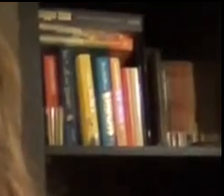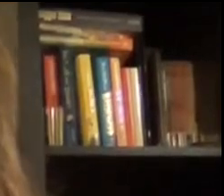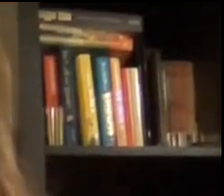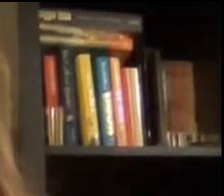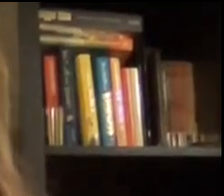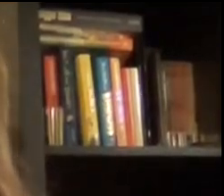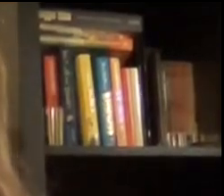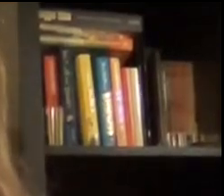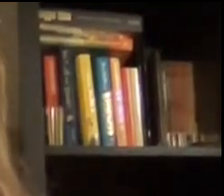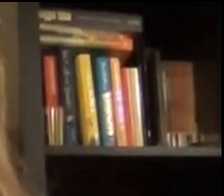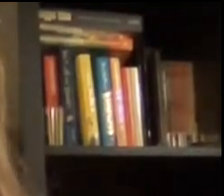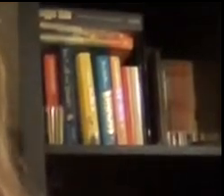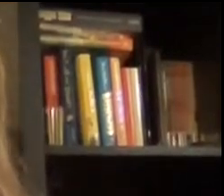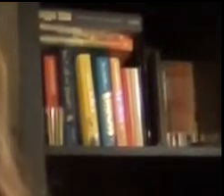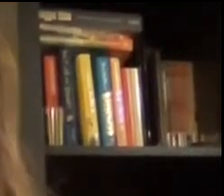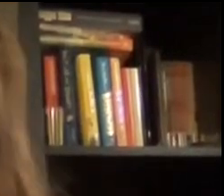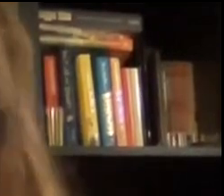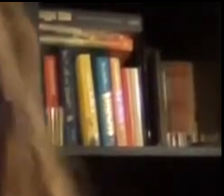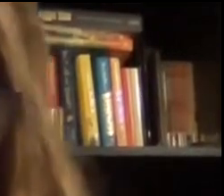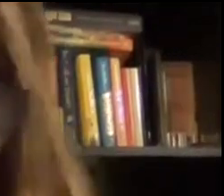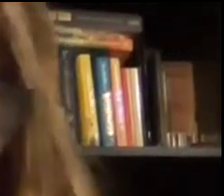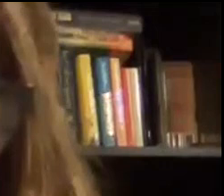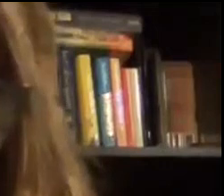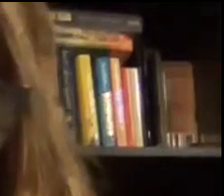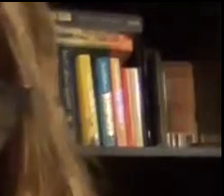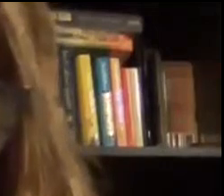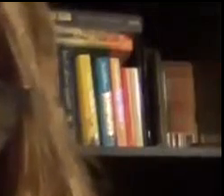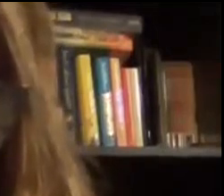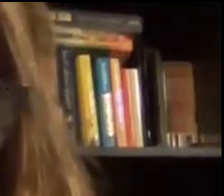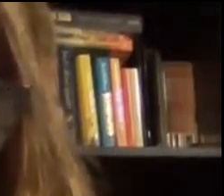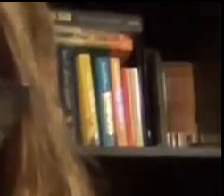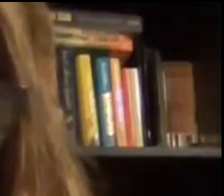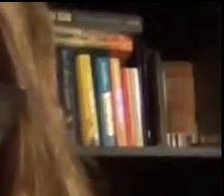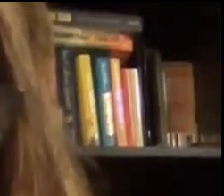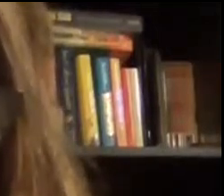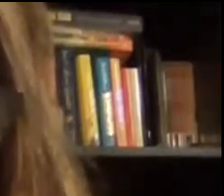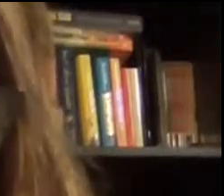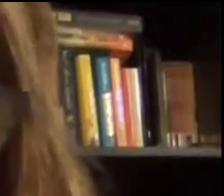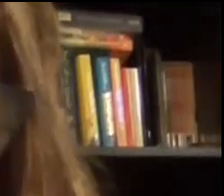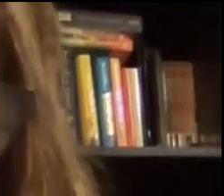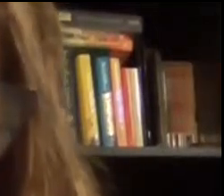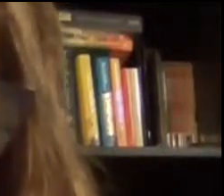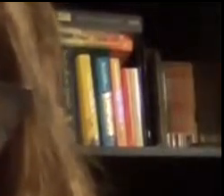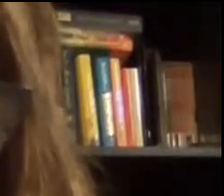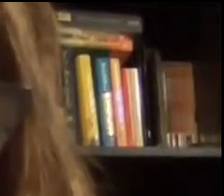there is not enough evidence, there is not enough practice for government to say, okay, I will invest in that. I will build this